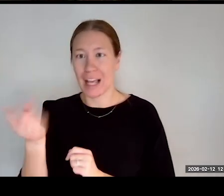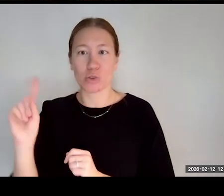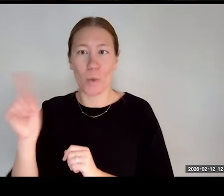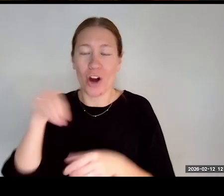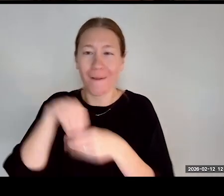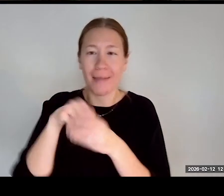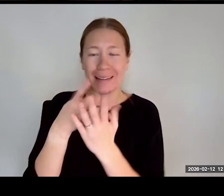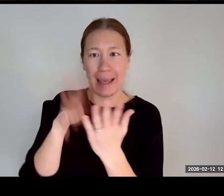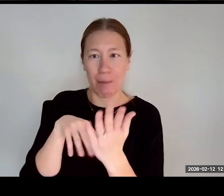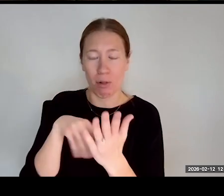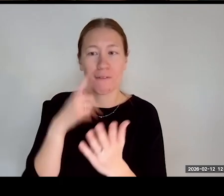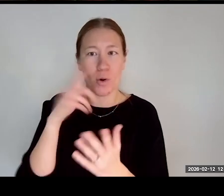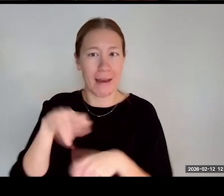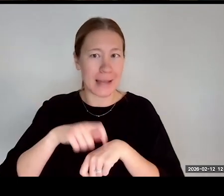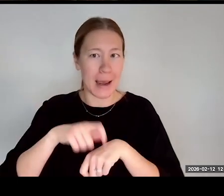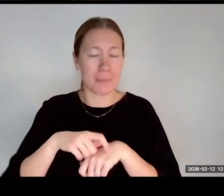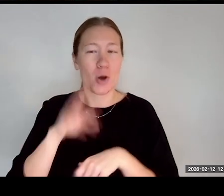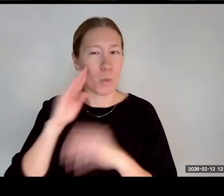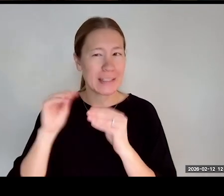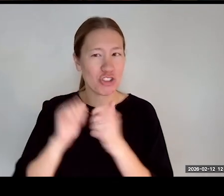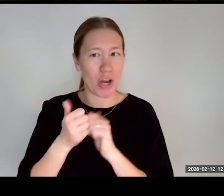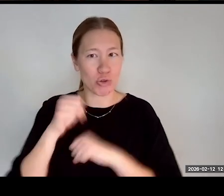So I'm gonna teach you how to structure your table so that we have that outcome.